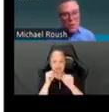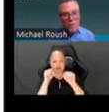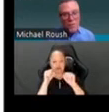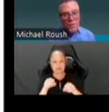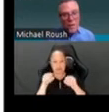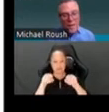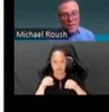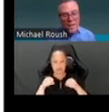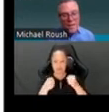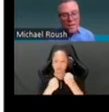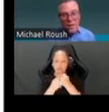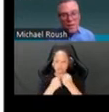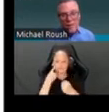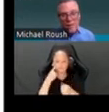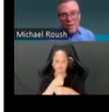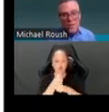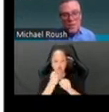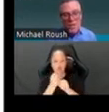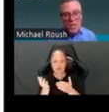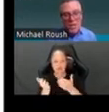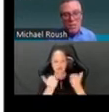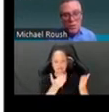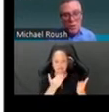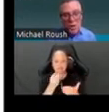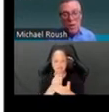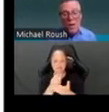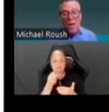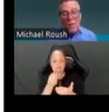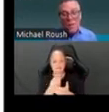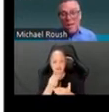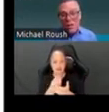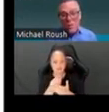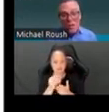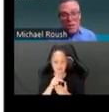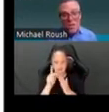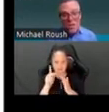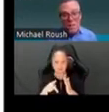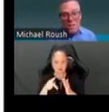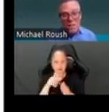support for creating and delivering a financial education program within your American Job